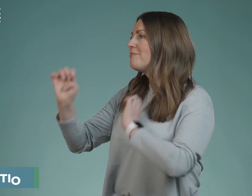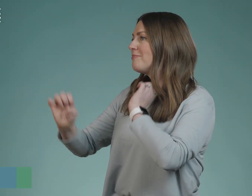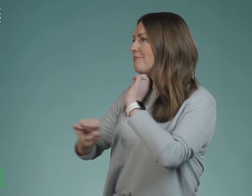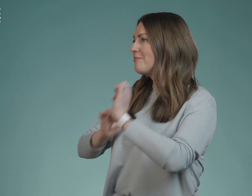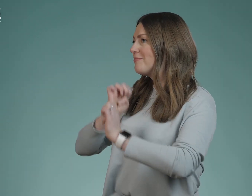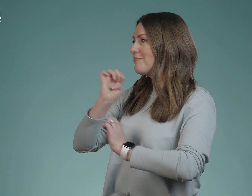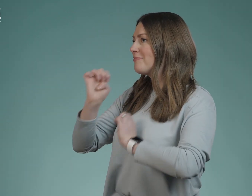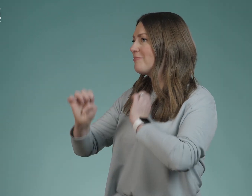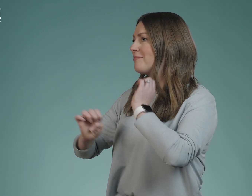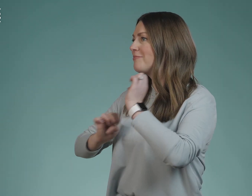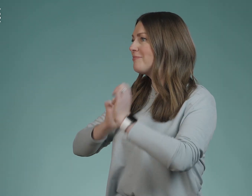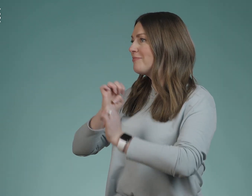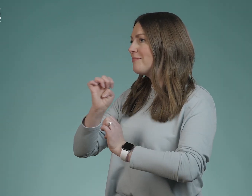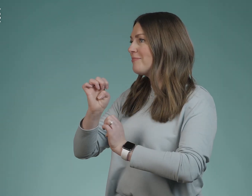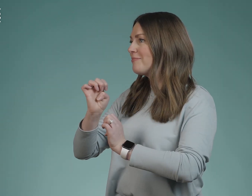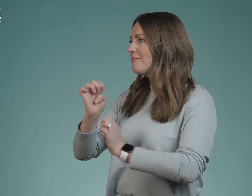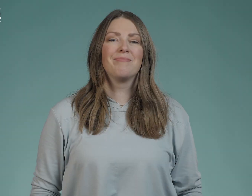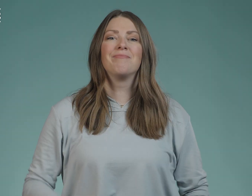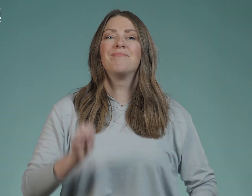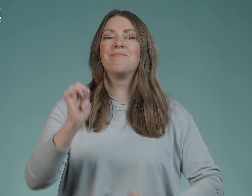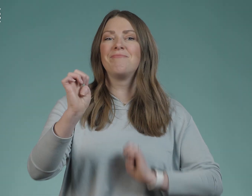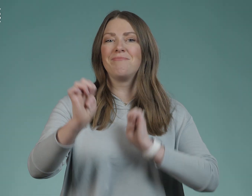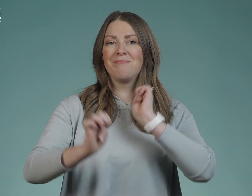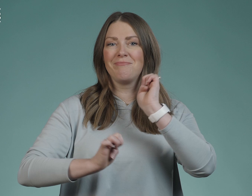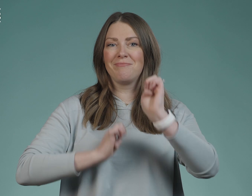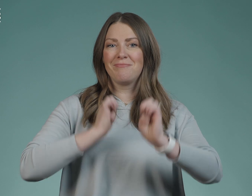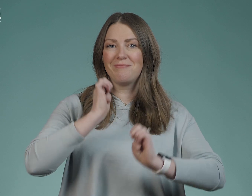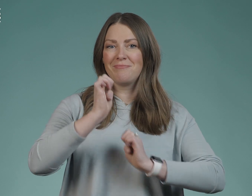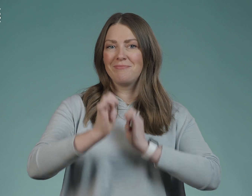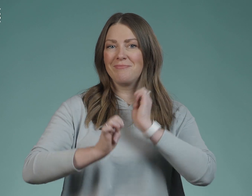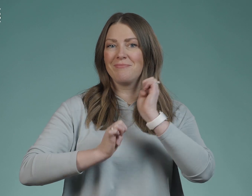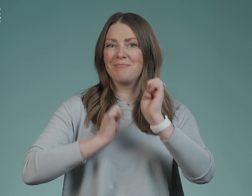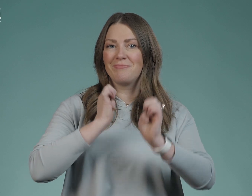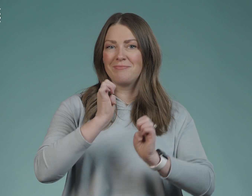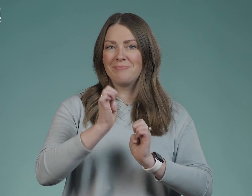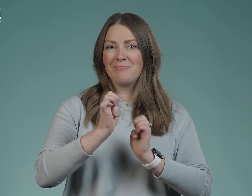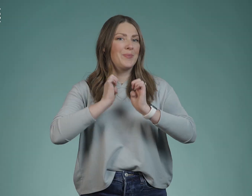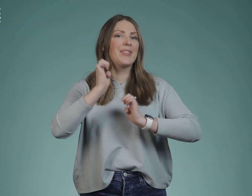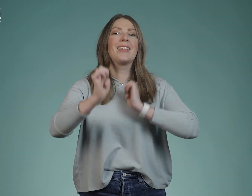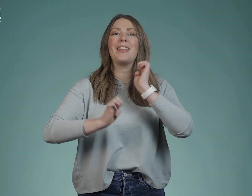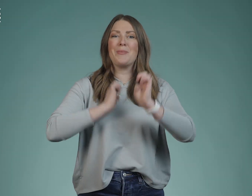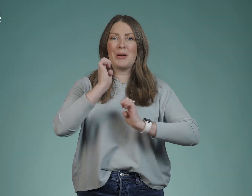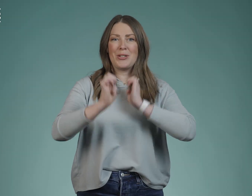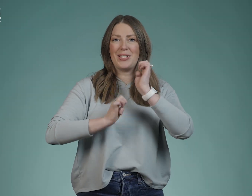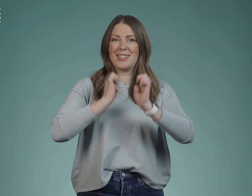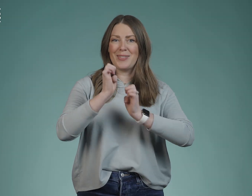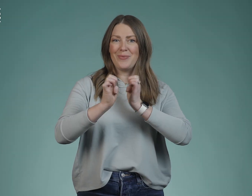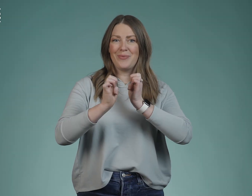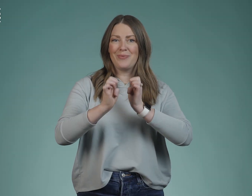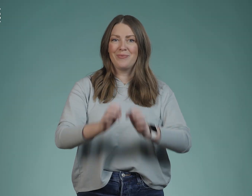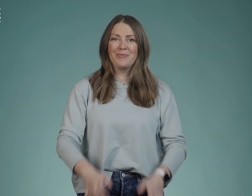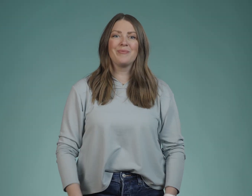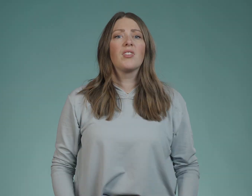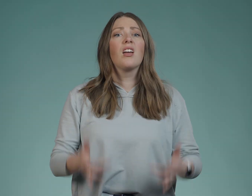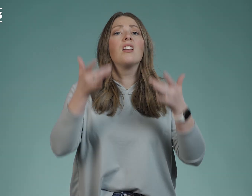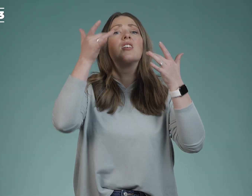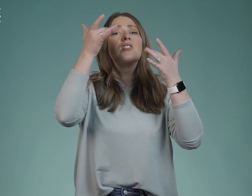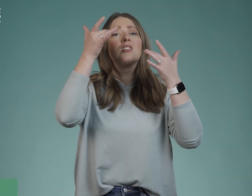You have E-hands rotating outwards on your body. Emotions.